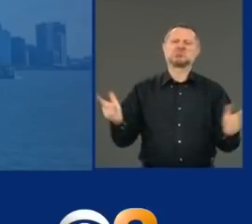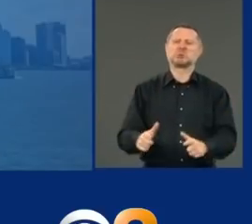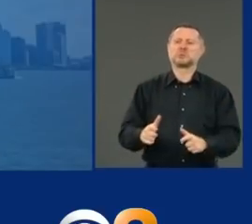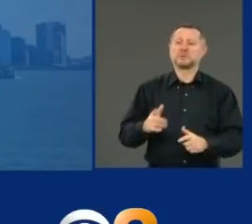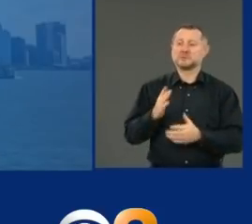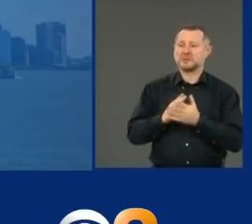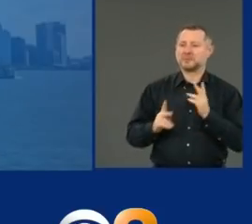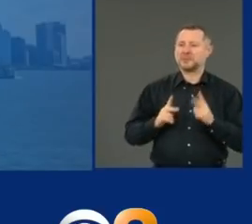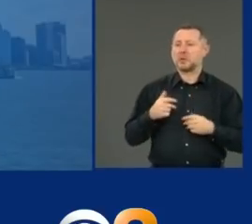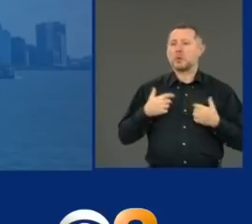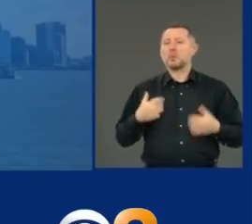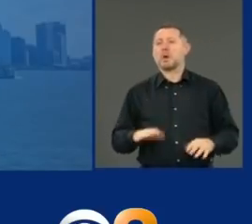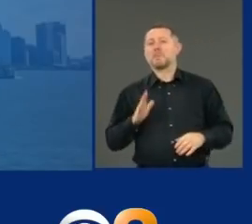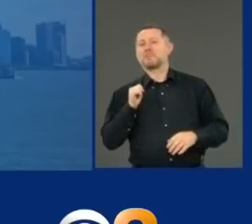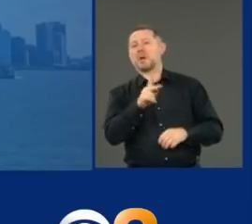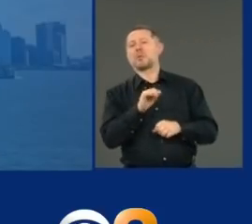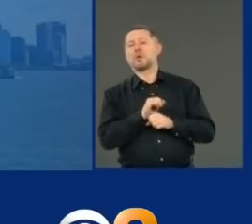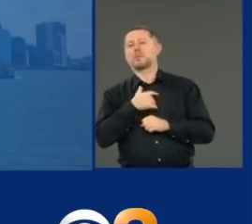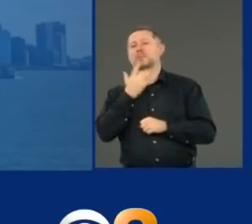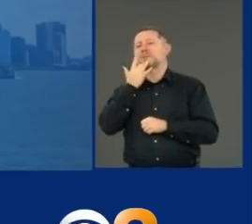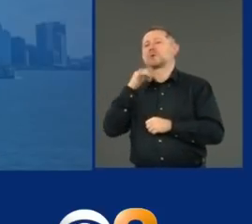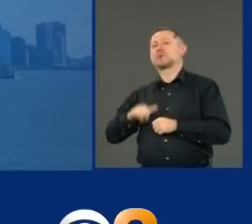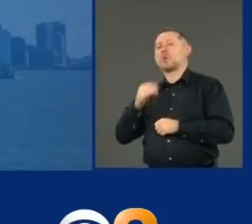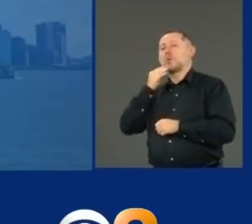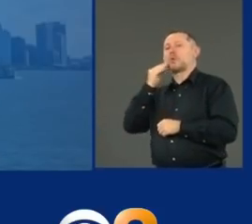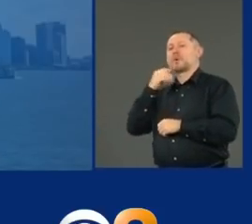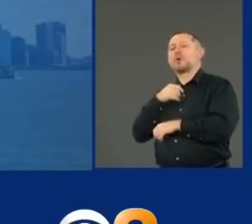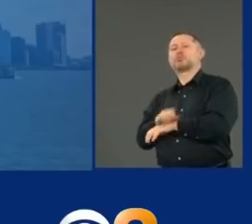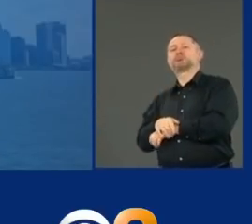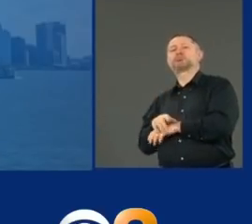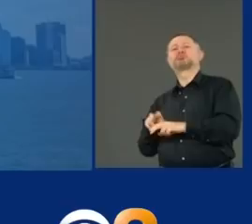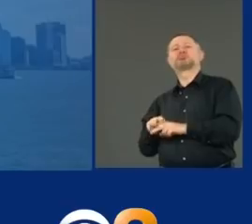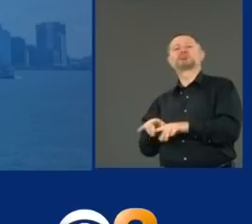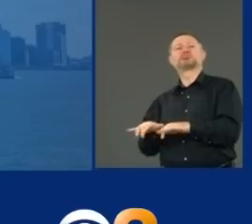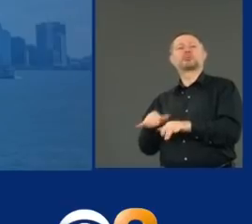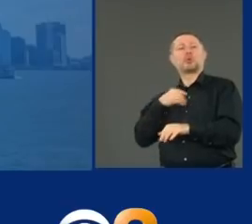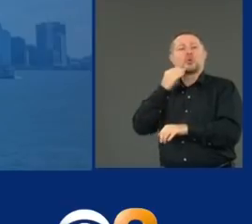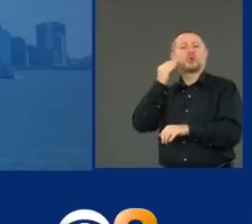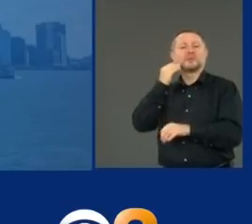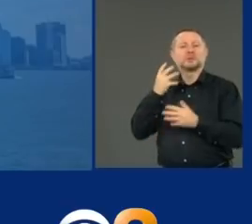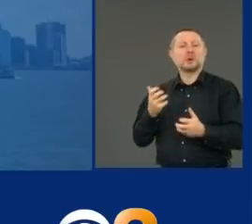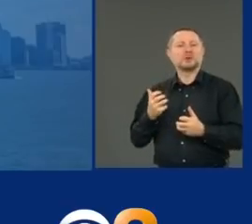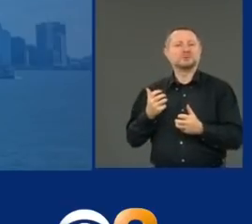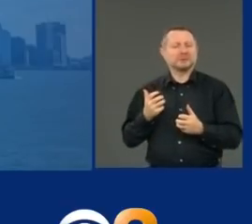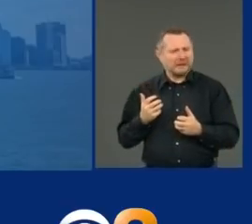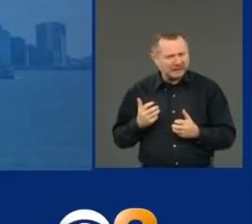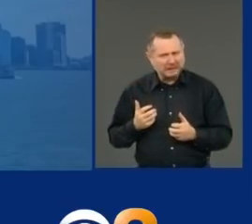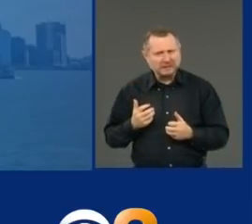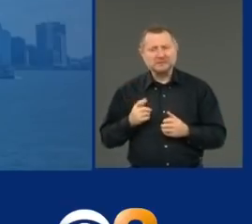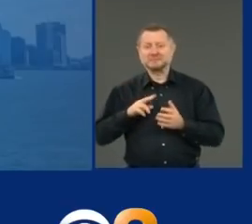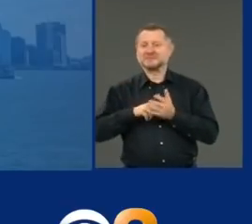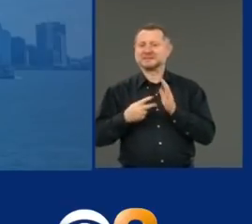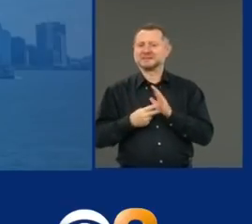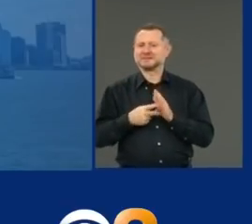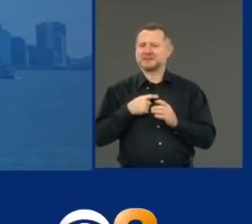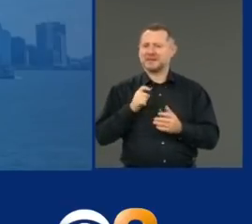MORE TECH KNOWLEDGE HE AND THEY WILL DECIDE, WE DON'T NEED AS MANY WORKERS. THAT'S GOING TO HAPPEN.